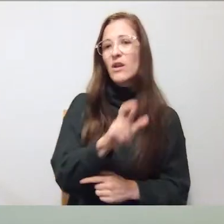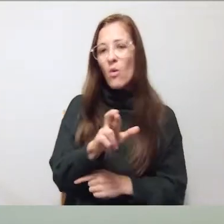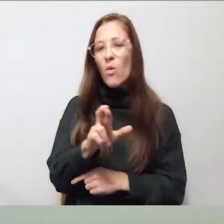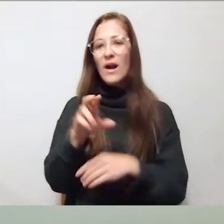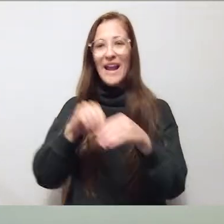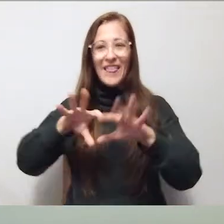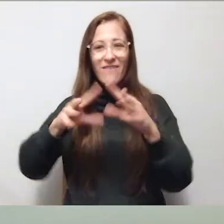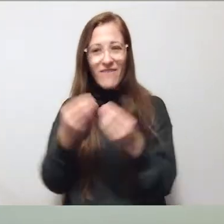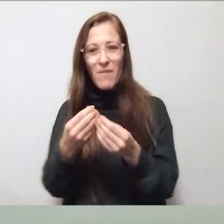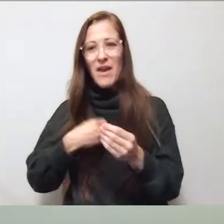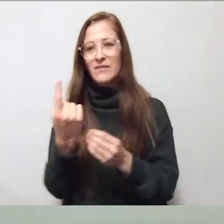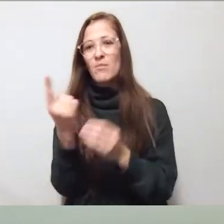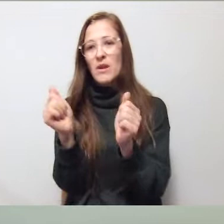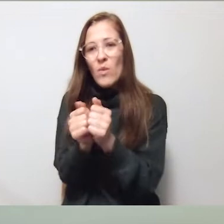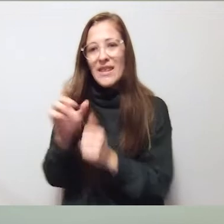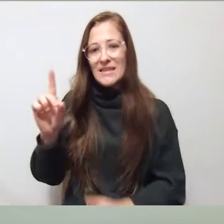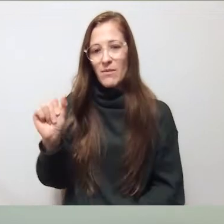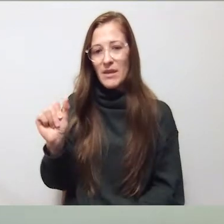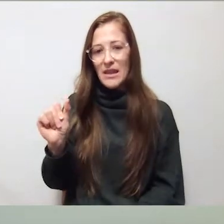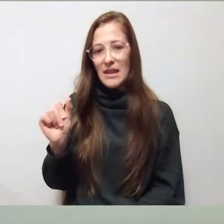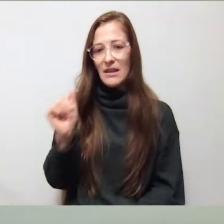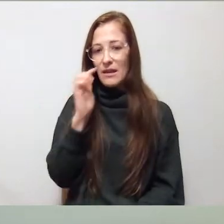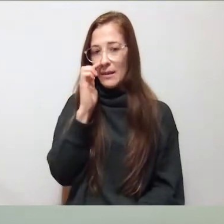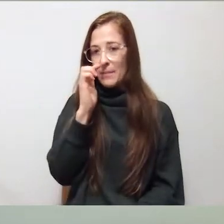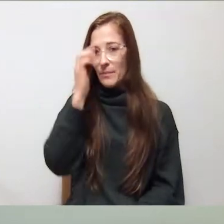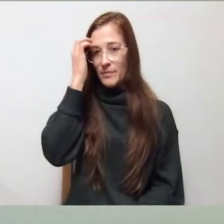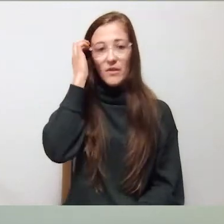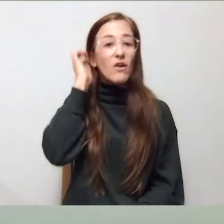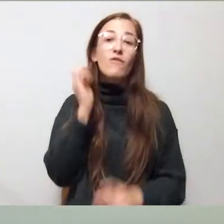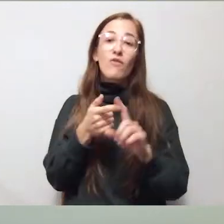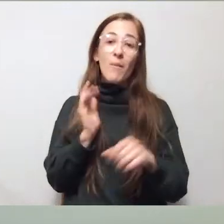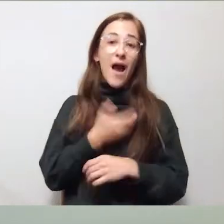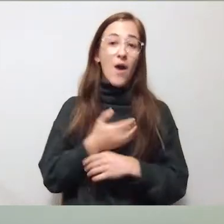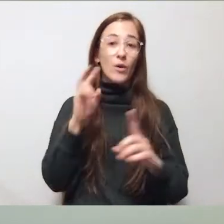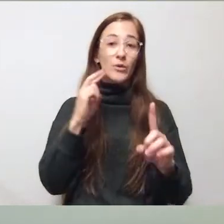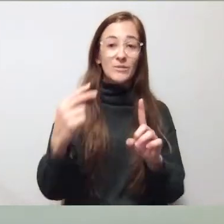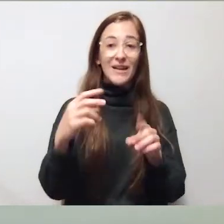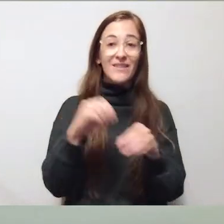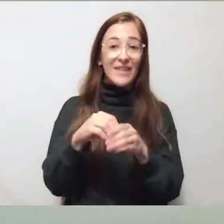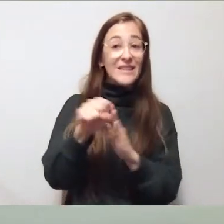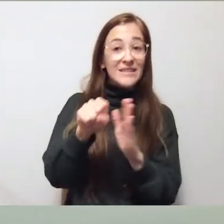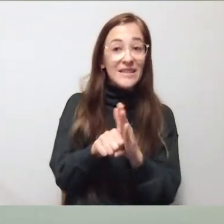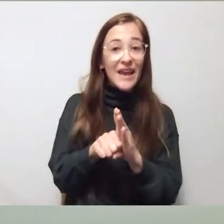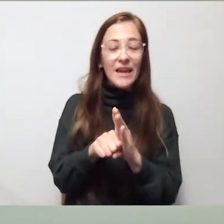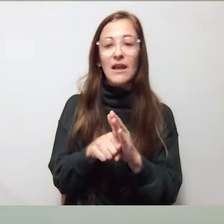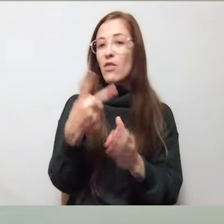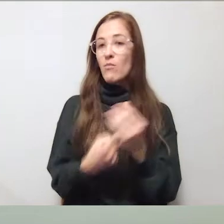that they reside in. So the two, two, from our perspective here at the state is the two are hand in hand with one another.